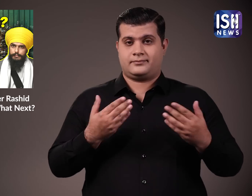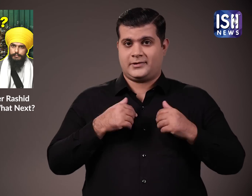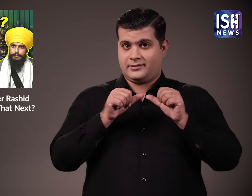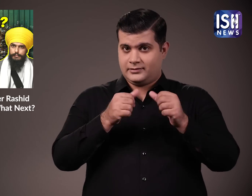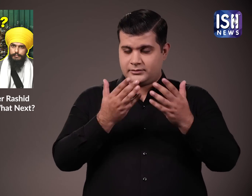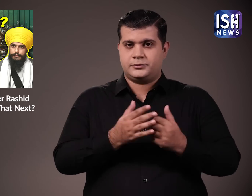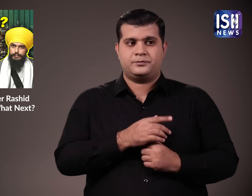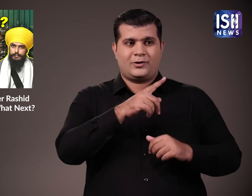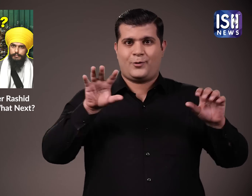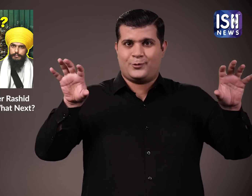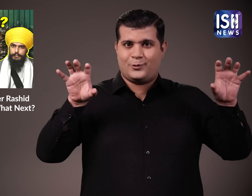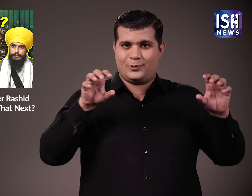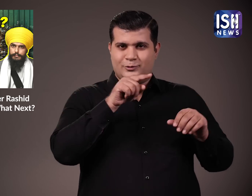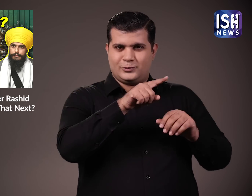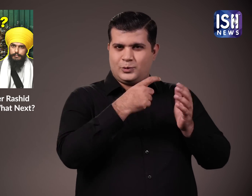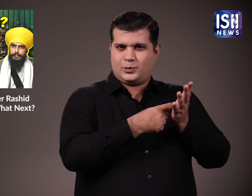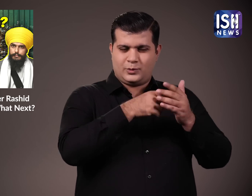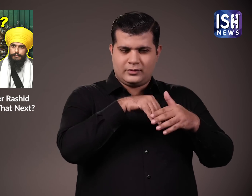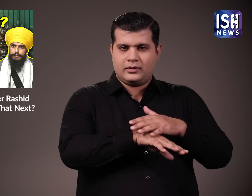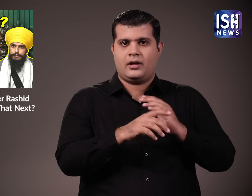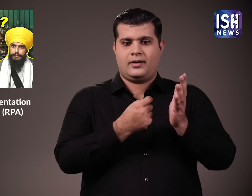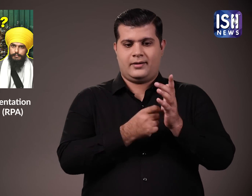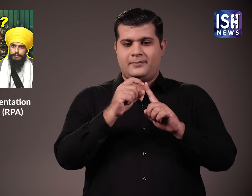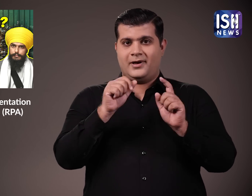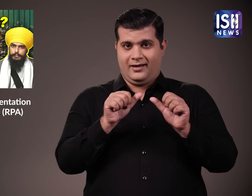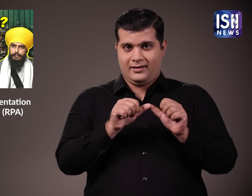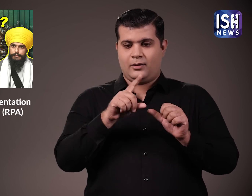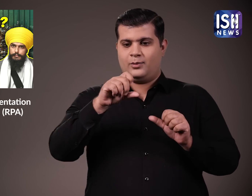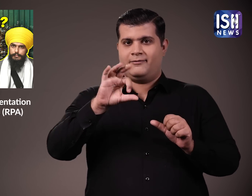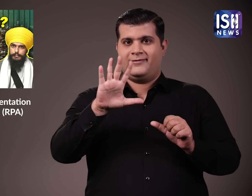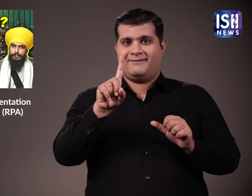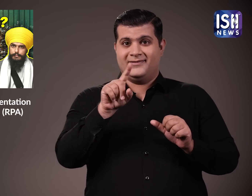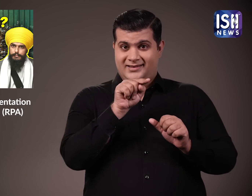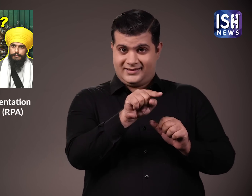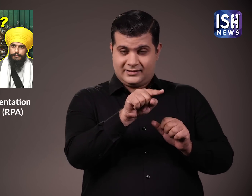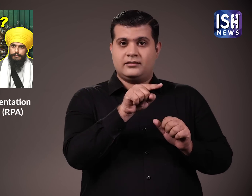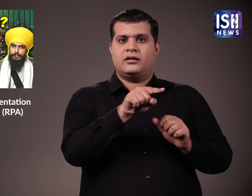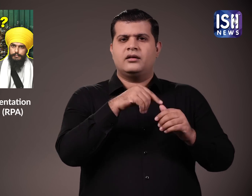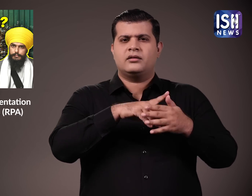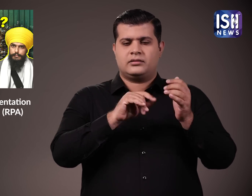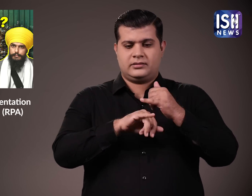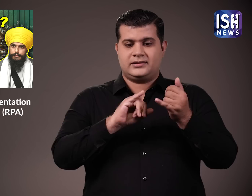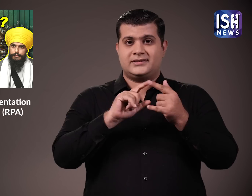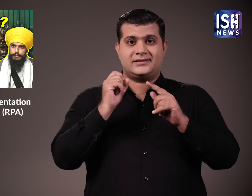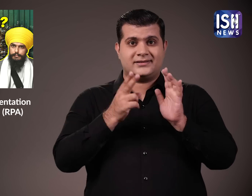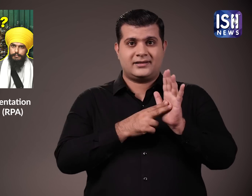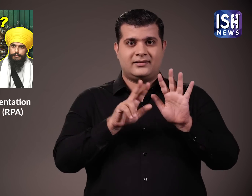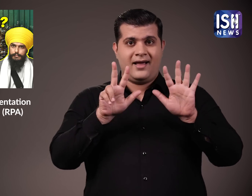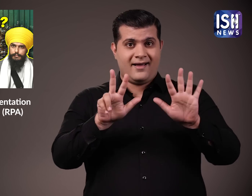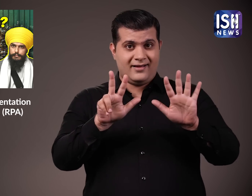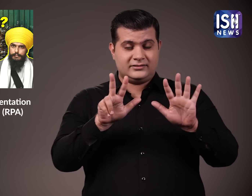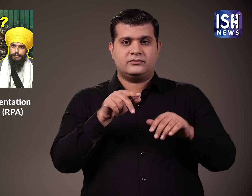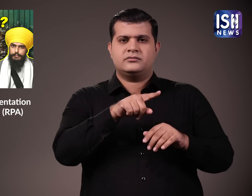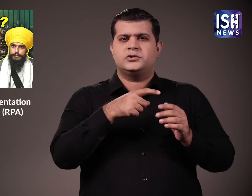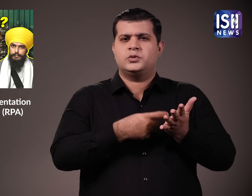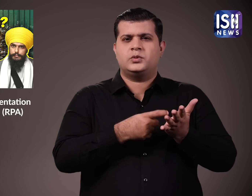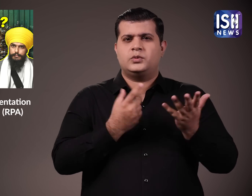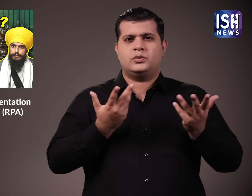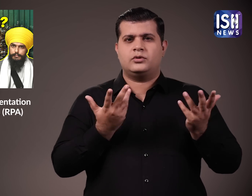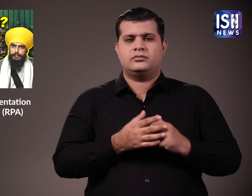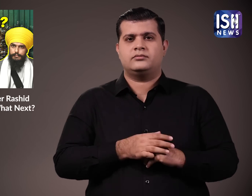According to Section 8 of the Representation of the People Act, 1951 (RPA),